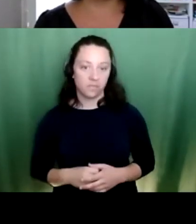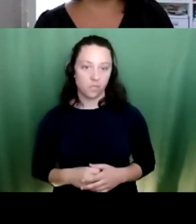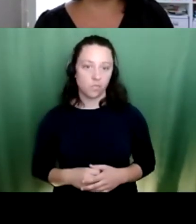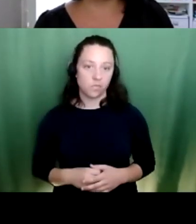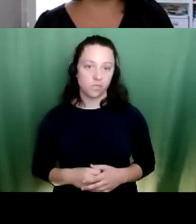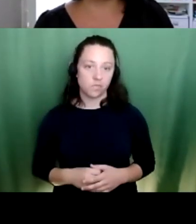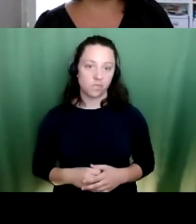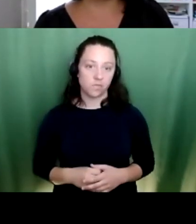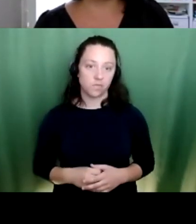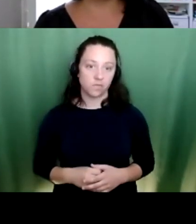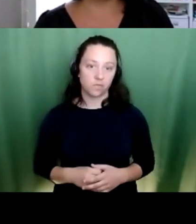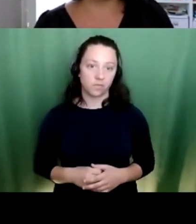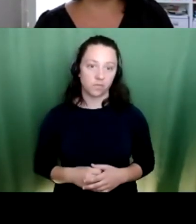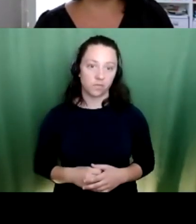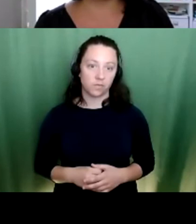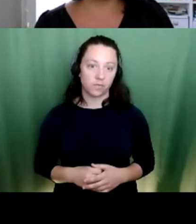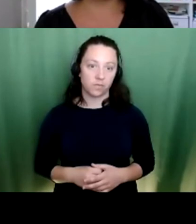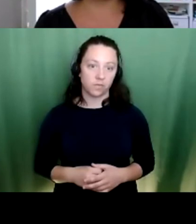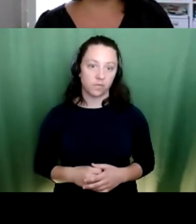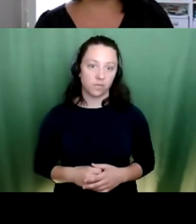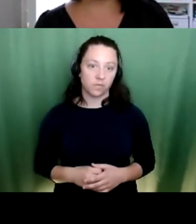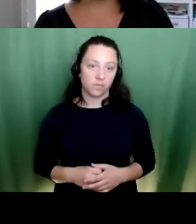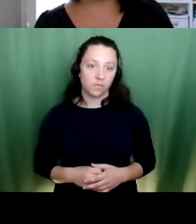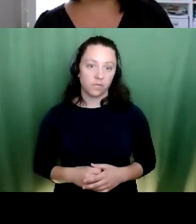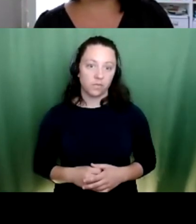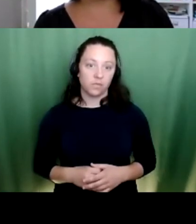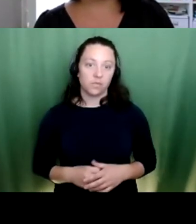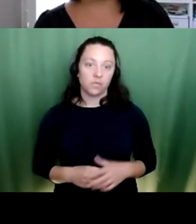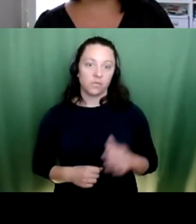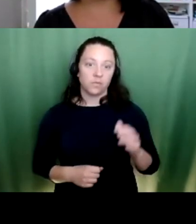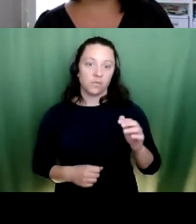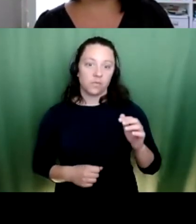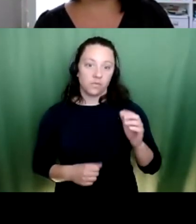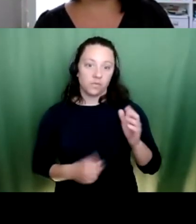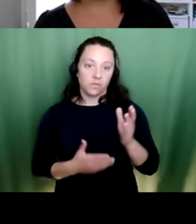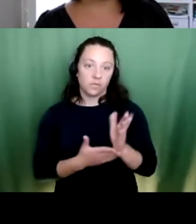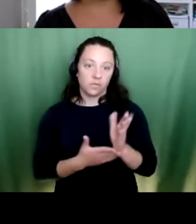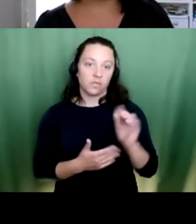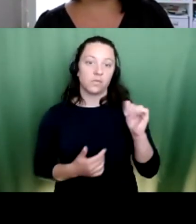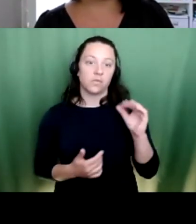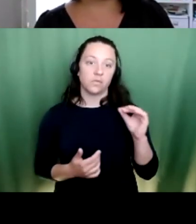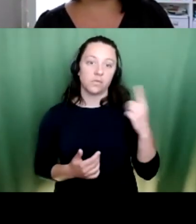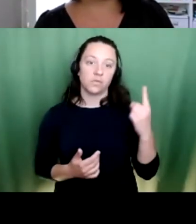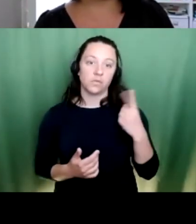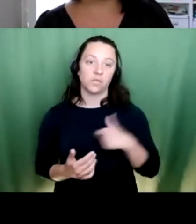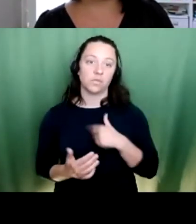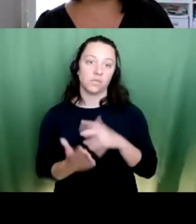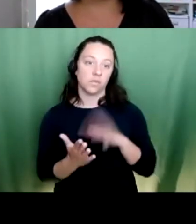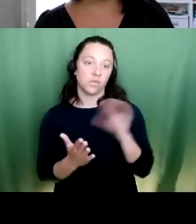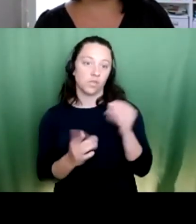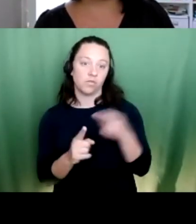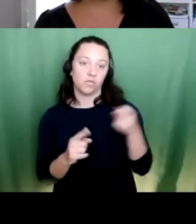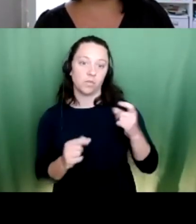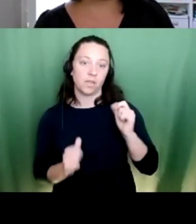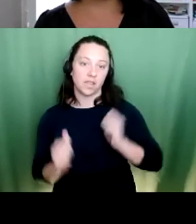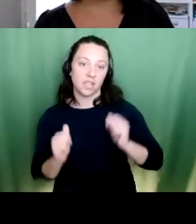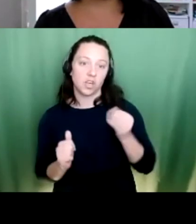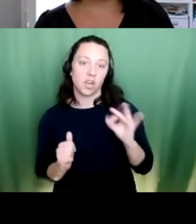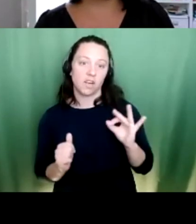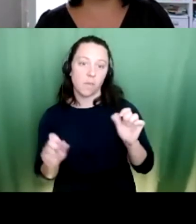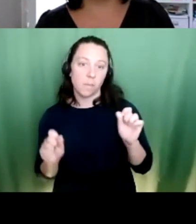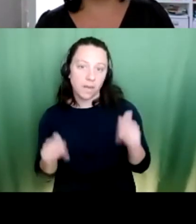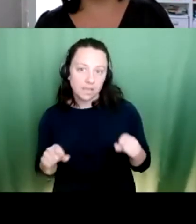I think something that we learned with the theater of possibility was originally it was more of a